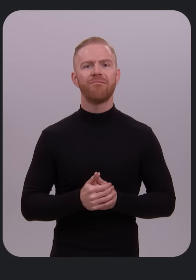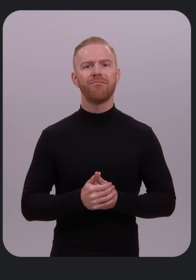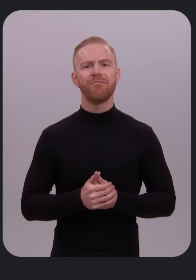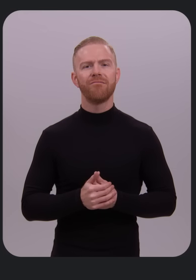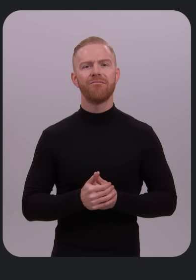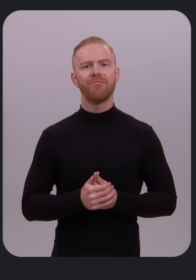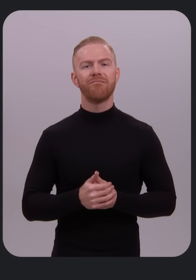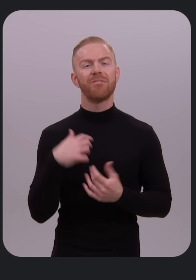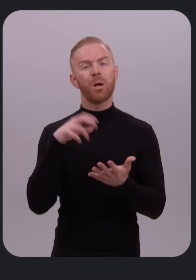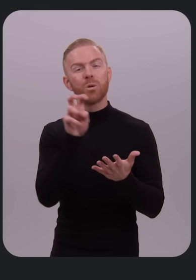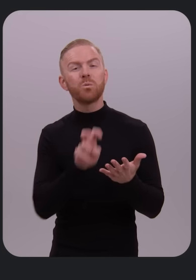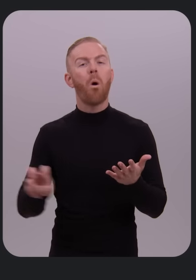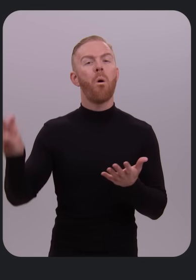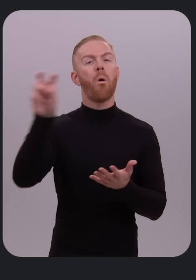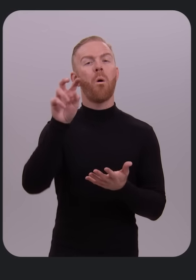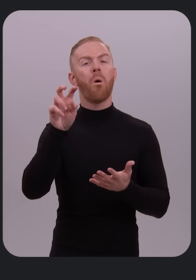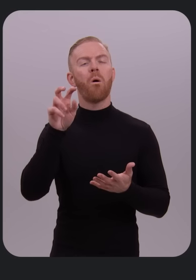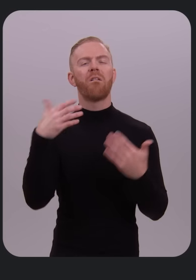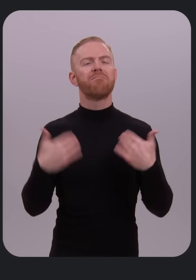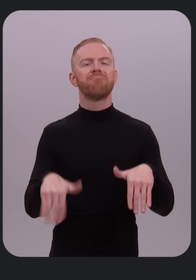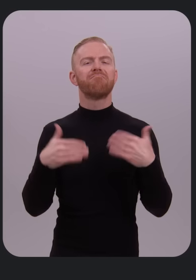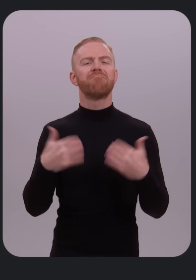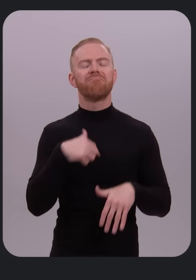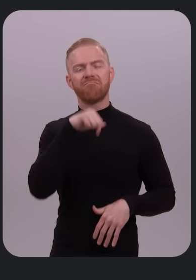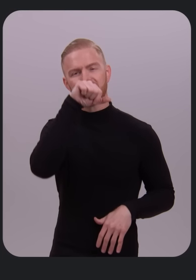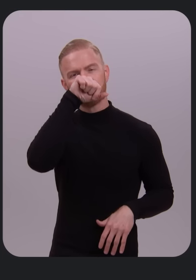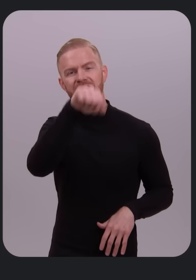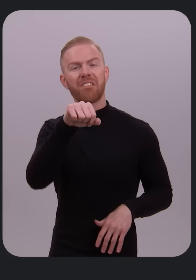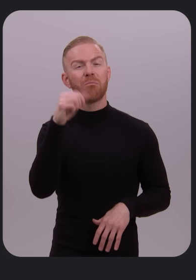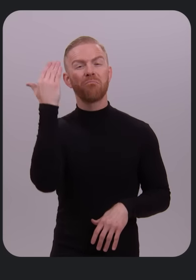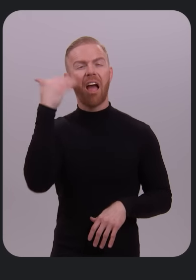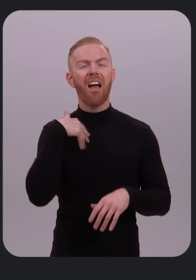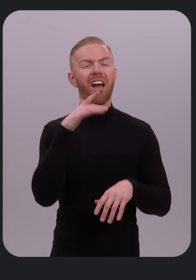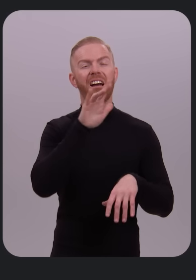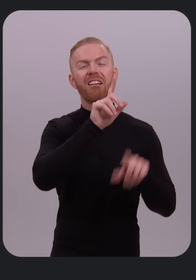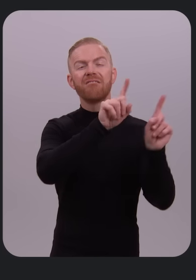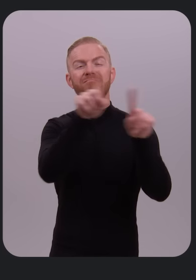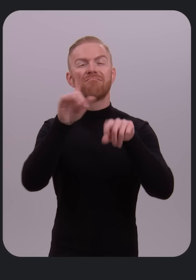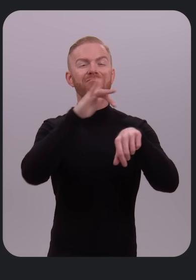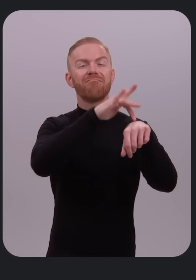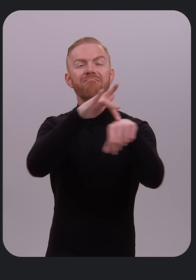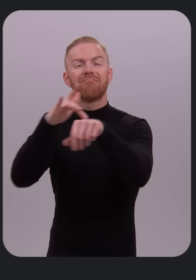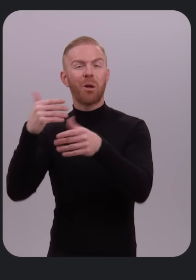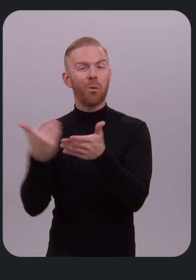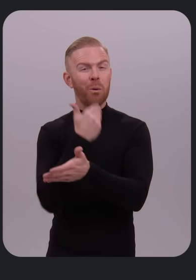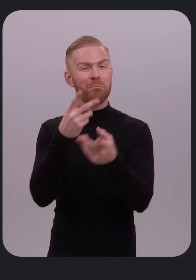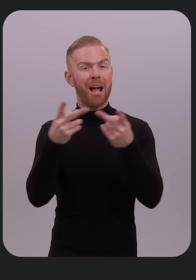Touring, for example, I love it because I get to go out, and go to places I've never been before, and meet new people.